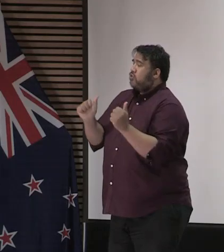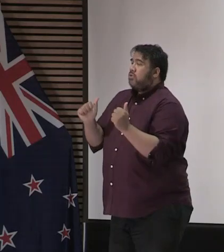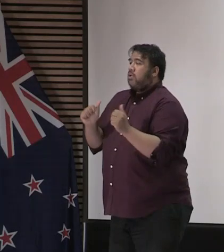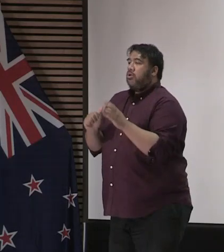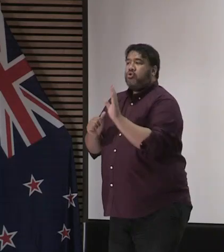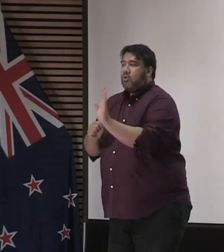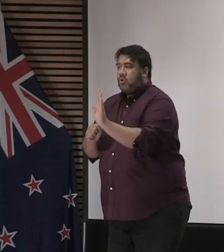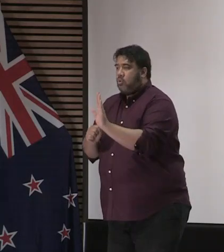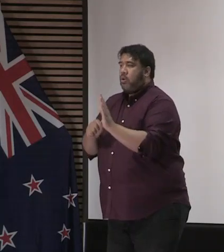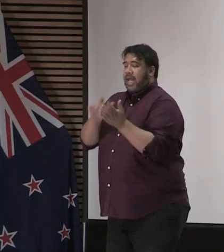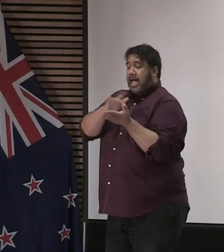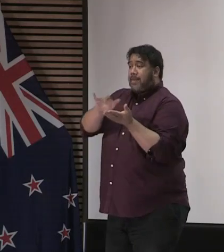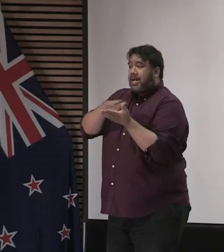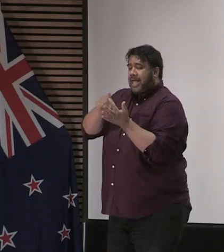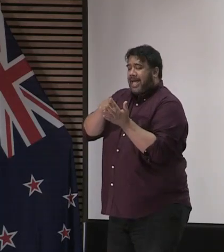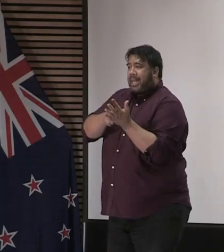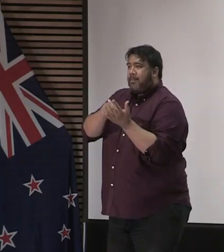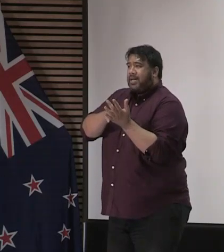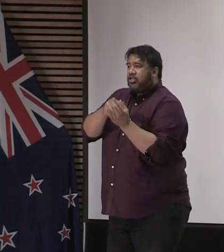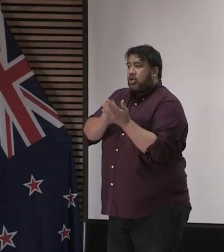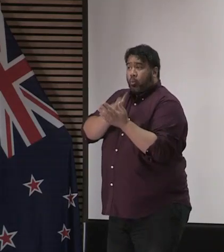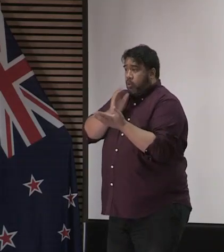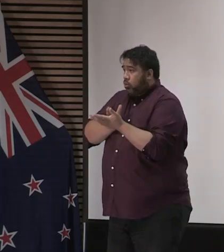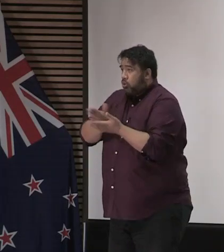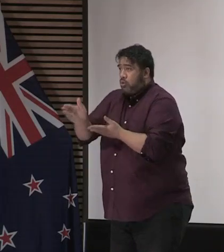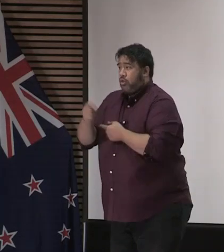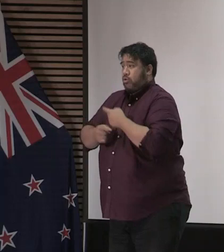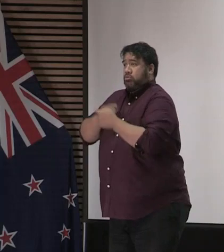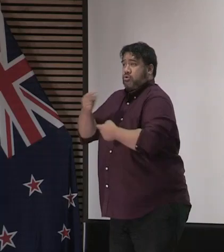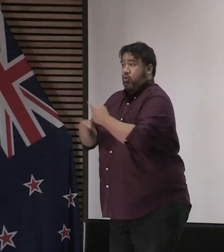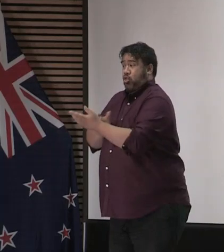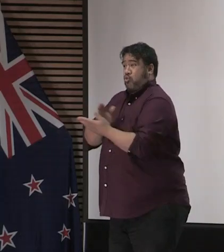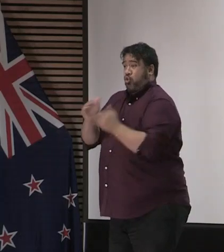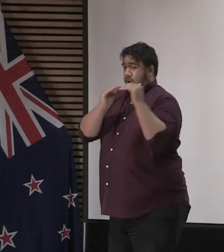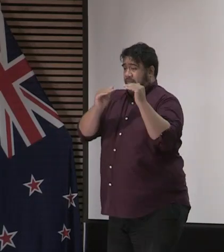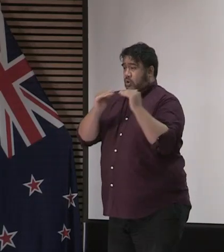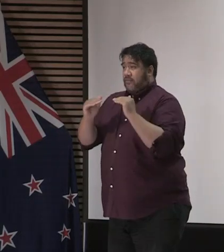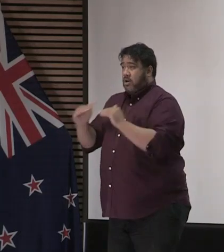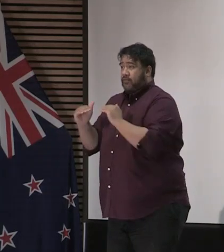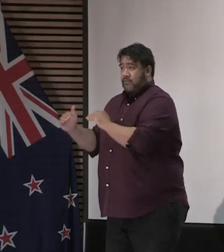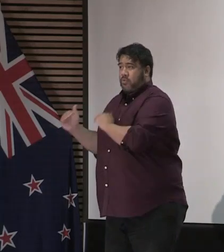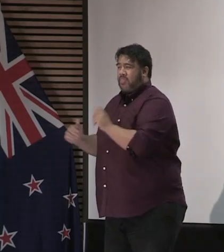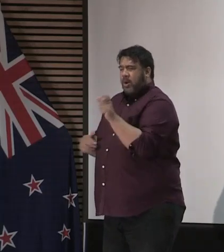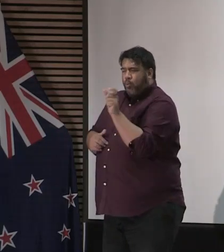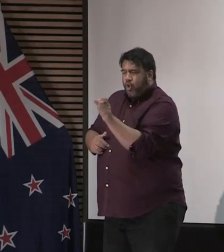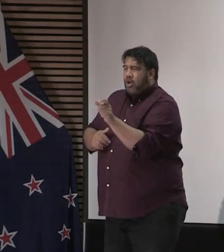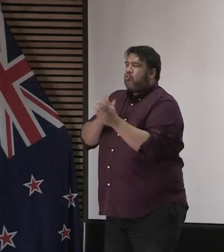successful in elimination under that alert level? no, I think elimination will continue to be our goal and